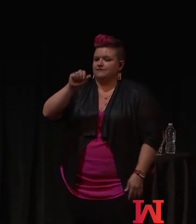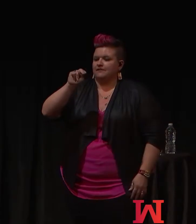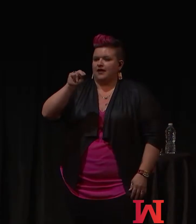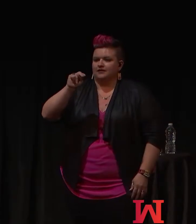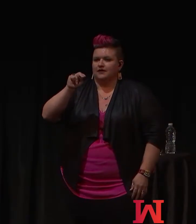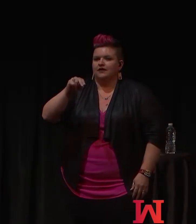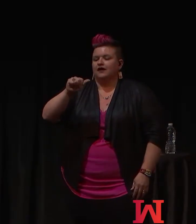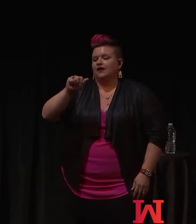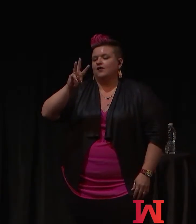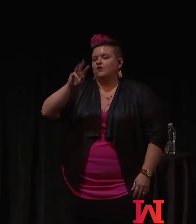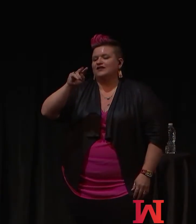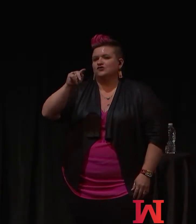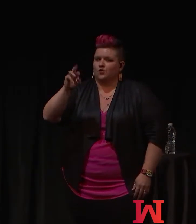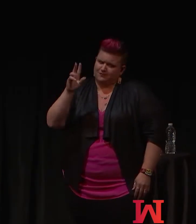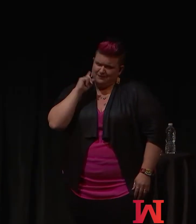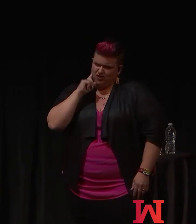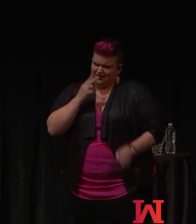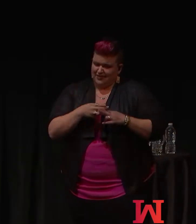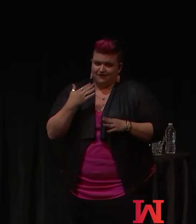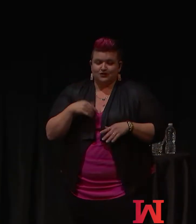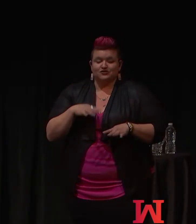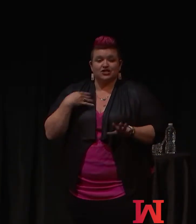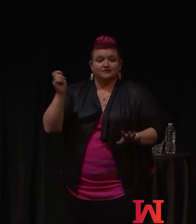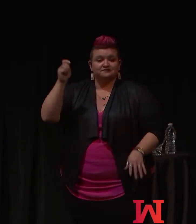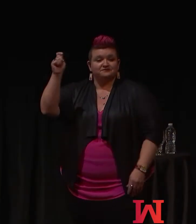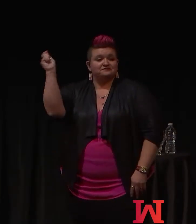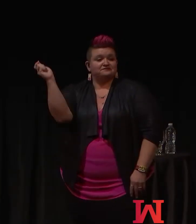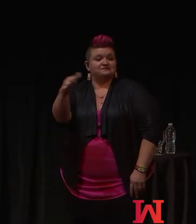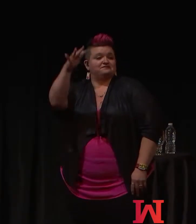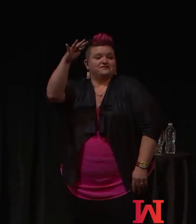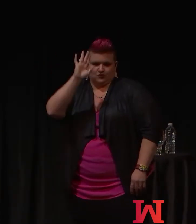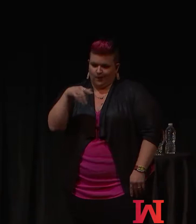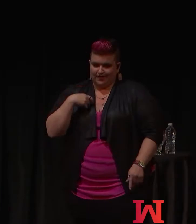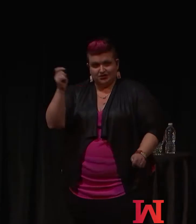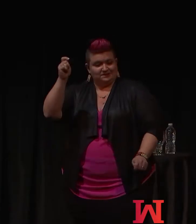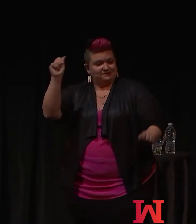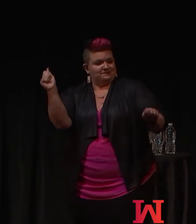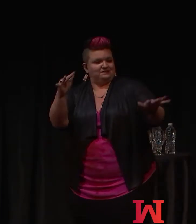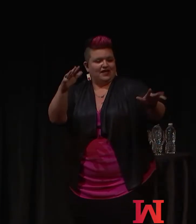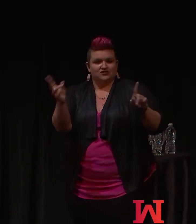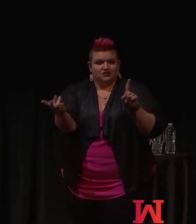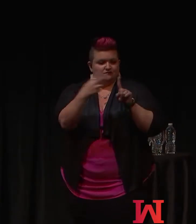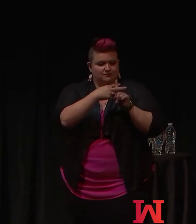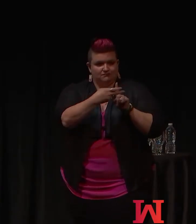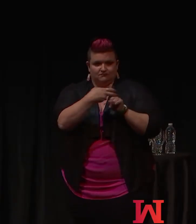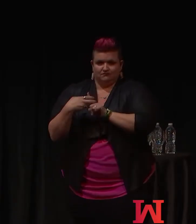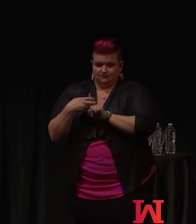you might have heard of her, she waved her magic wand as she does, and she appointed me to a leadership role